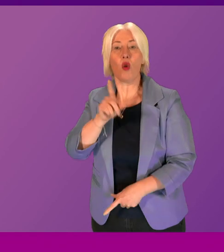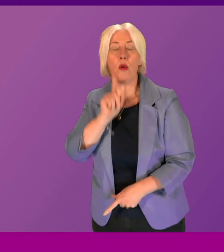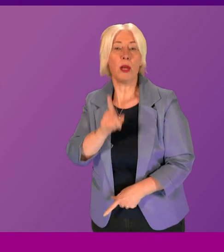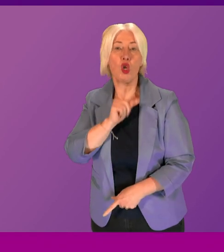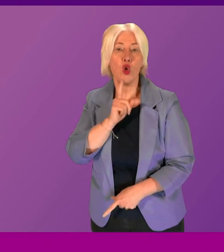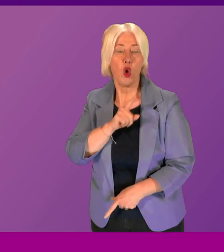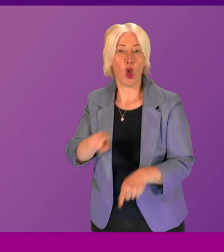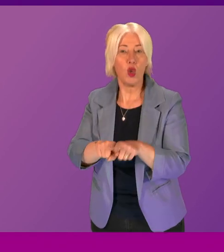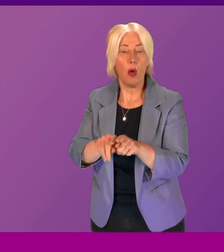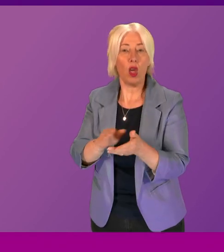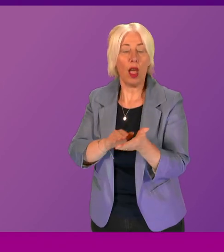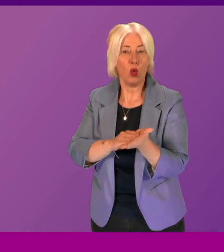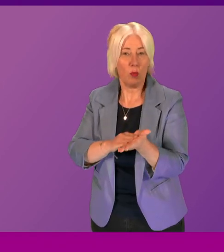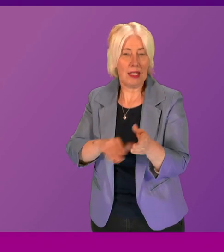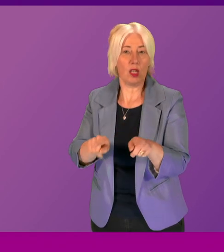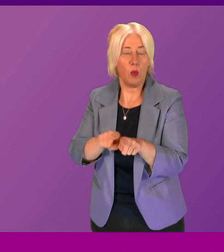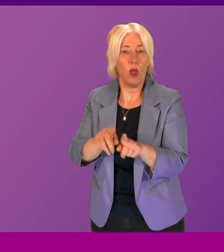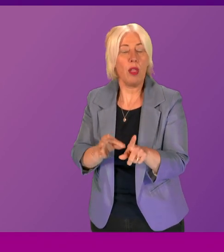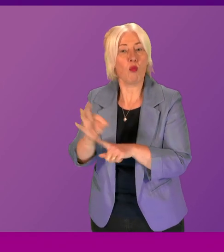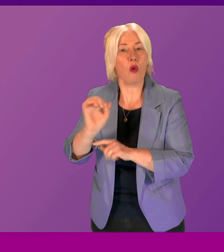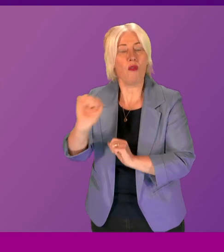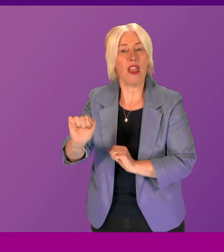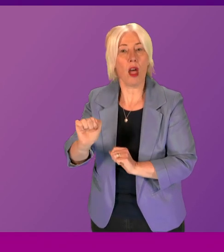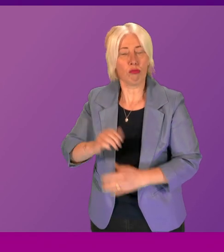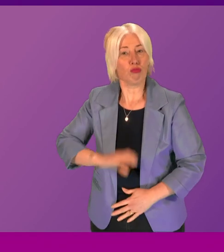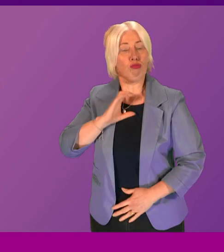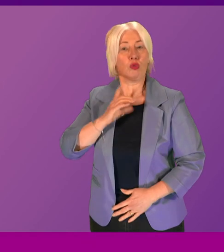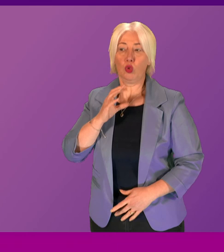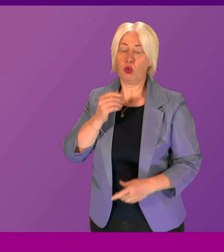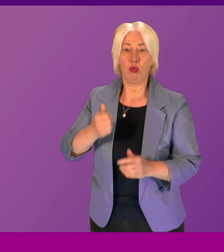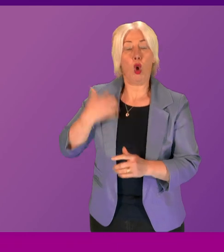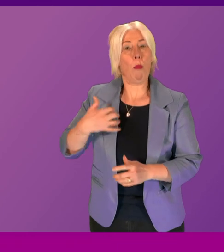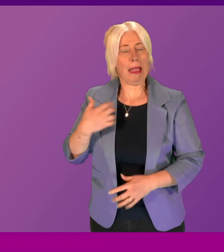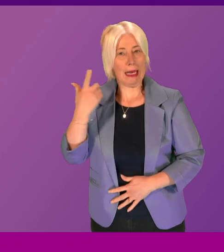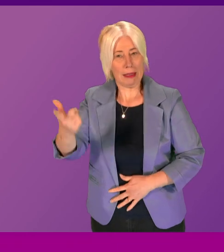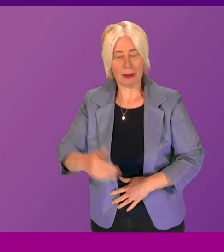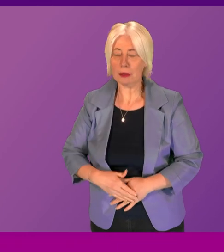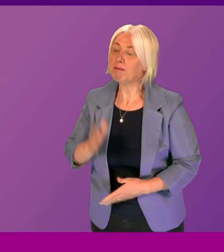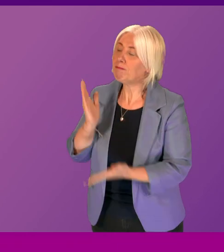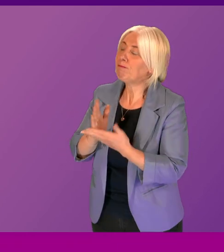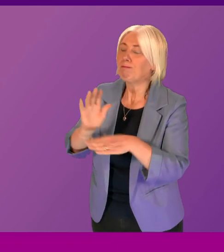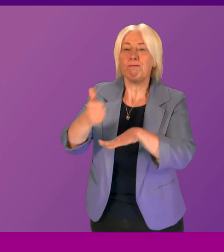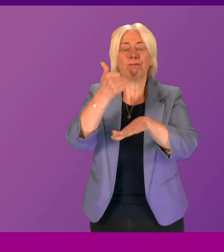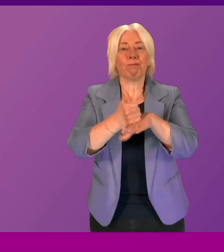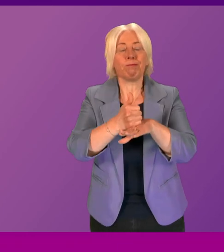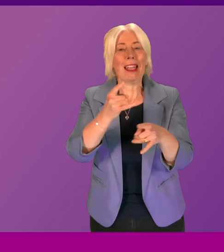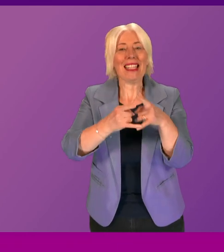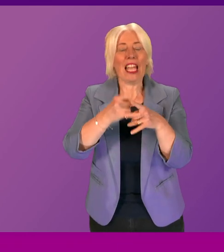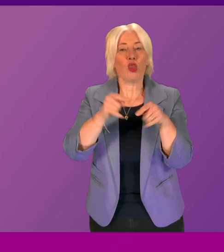justice system and improve the experience of complainers? Absolutely. Establishing the sexual offences court can, alongside the raft of other measures contained